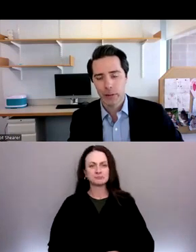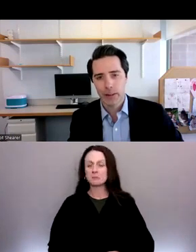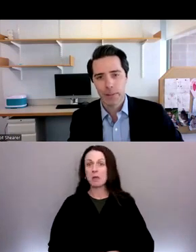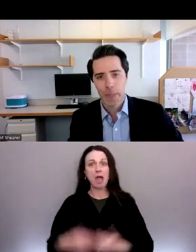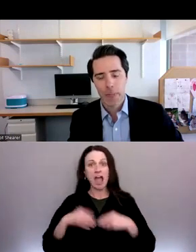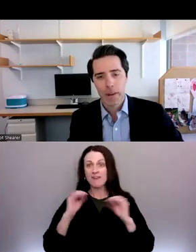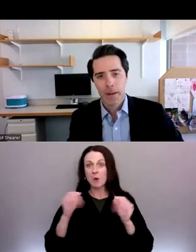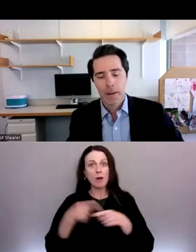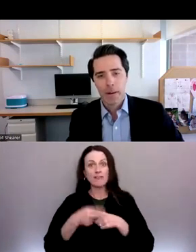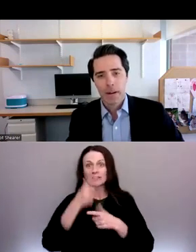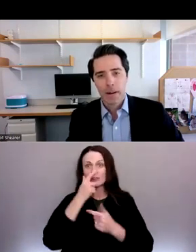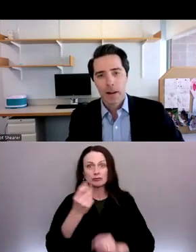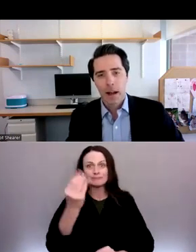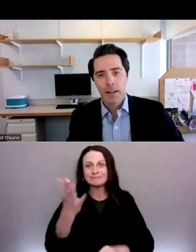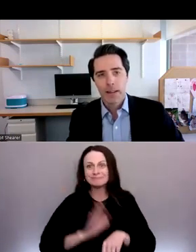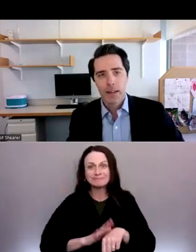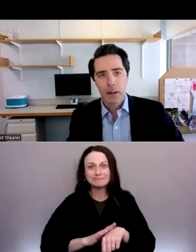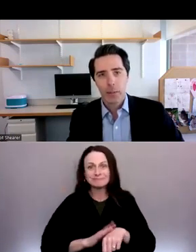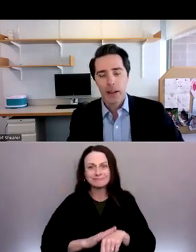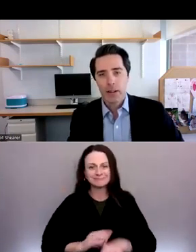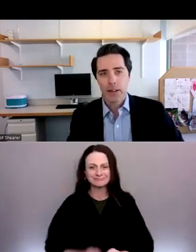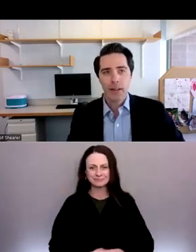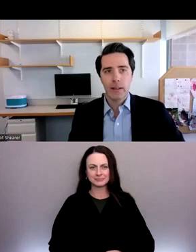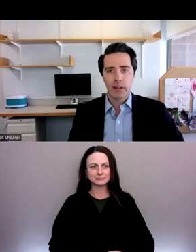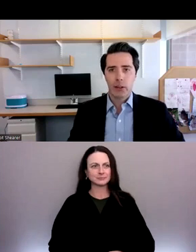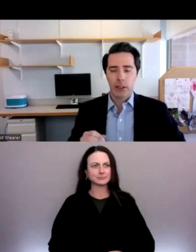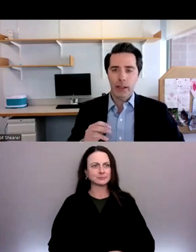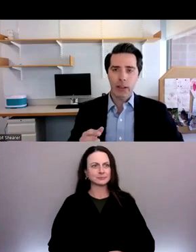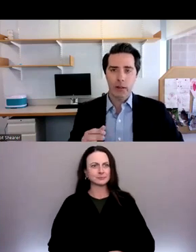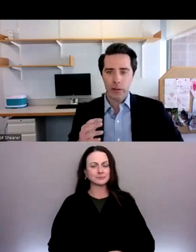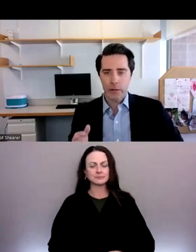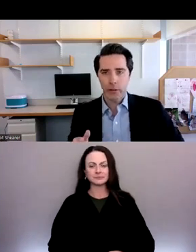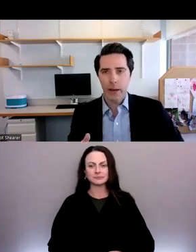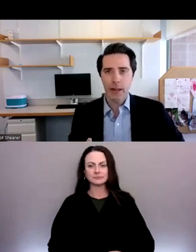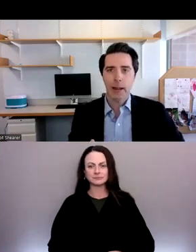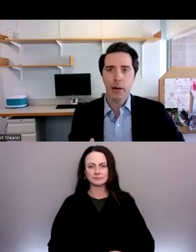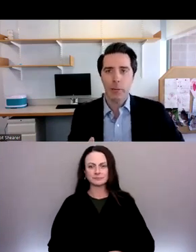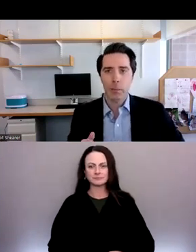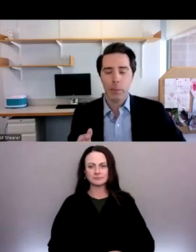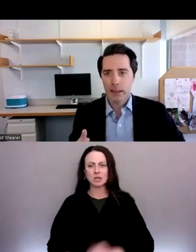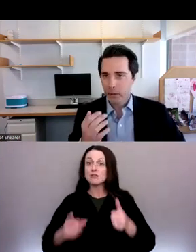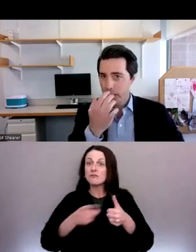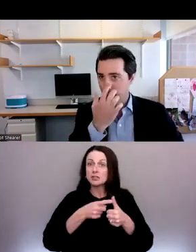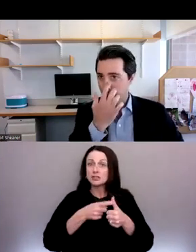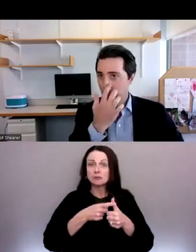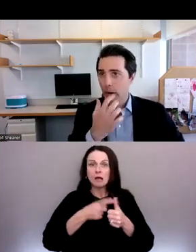of interest I'd like to start by just changing or